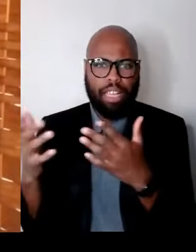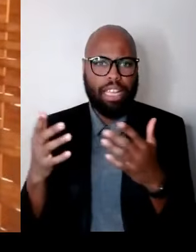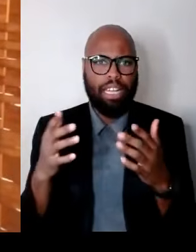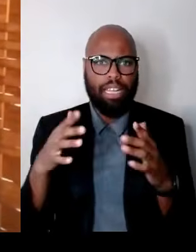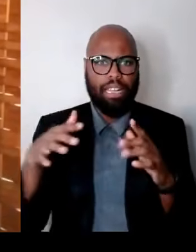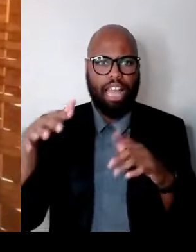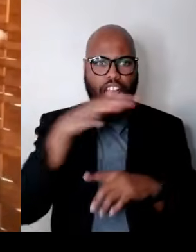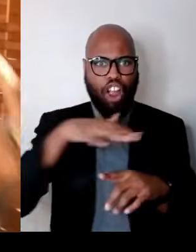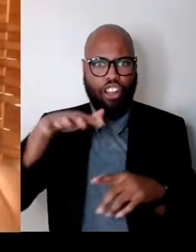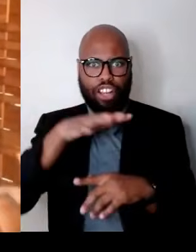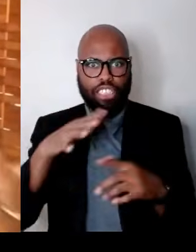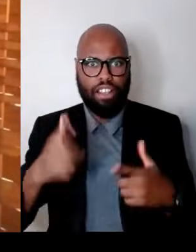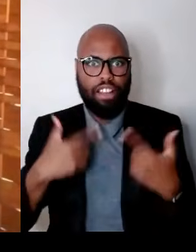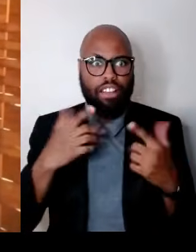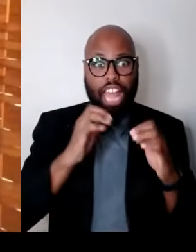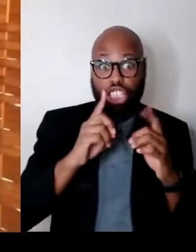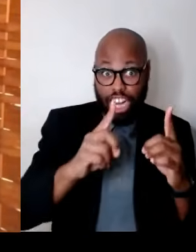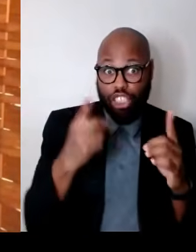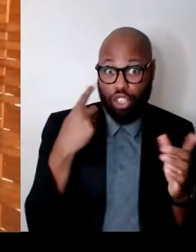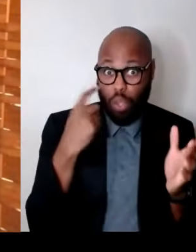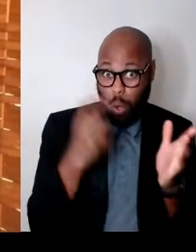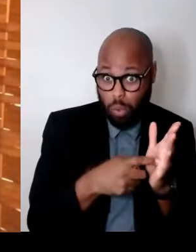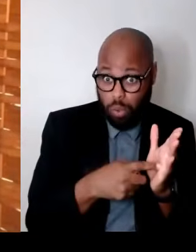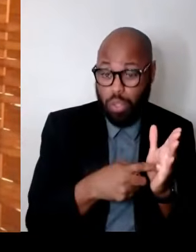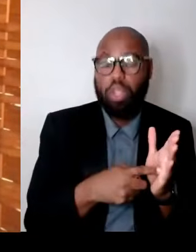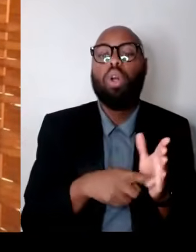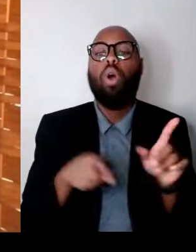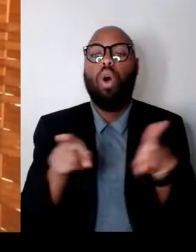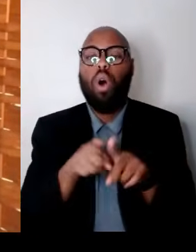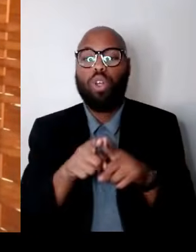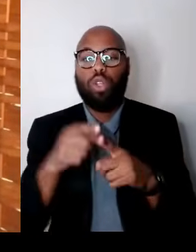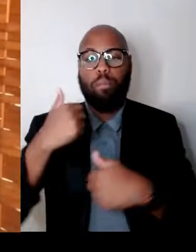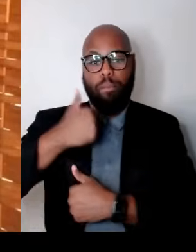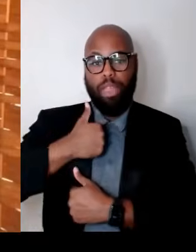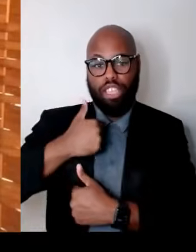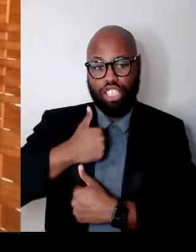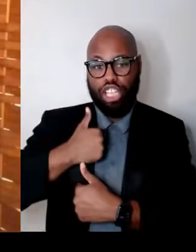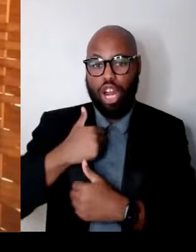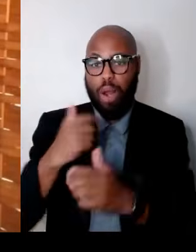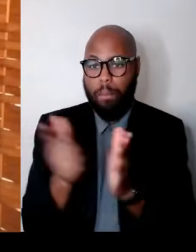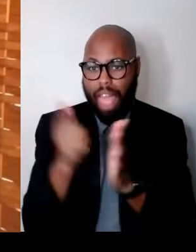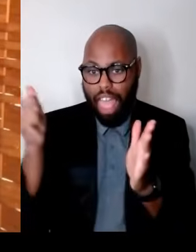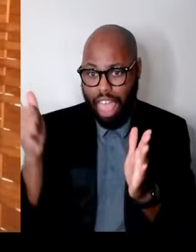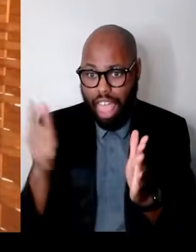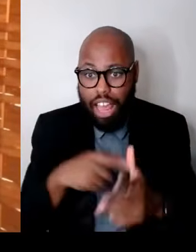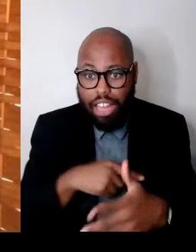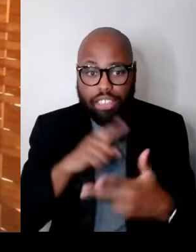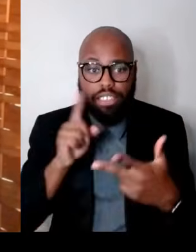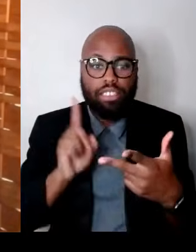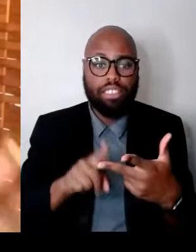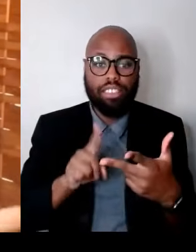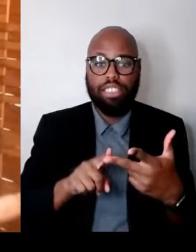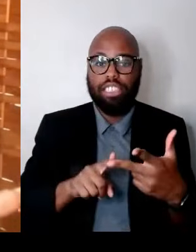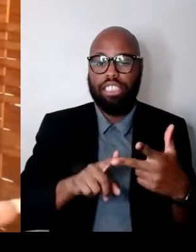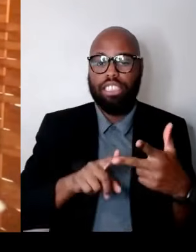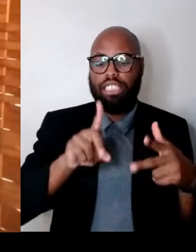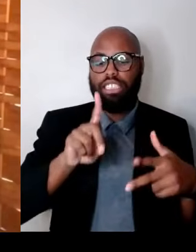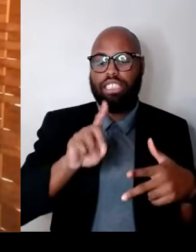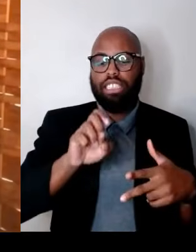We see that in military bands, right? We see that in detention. As I said, education,